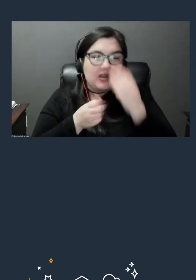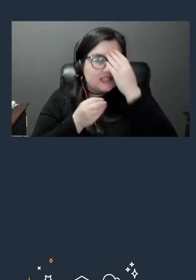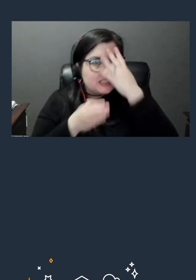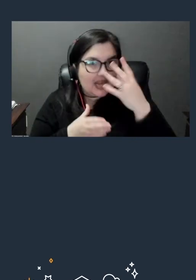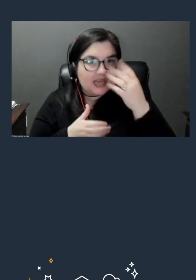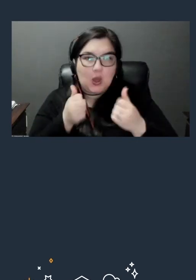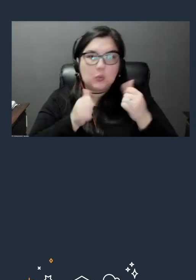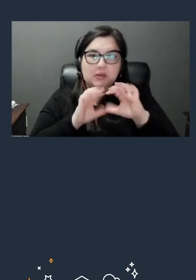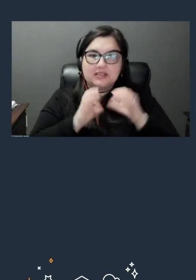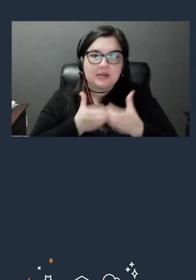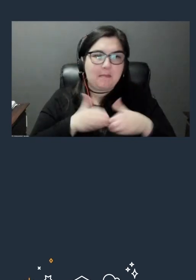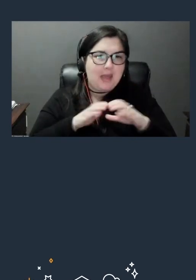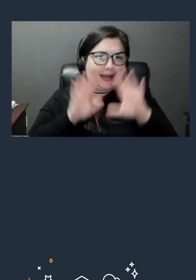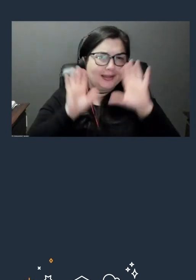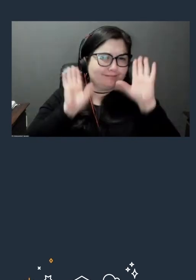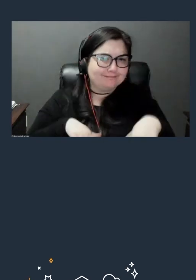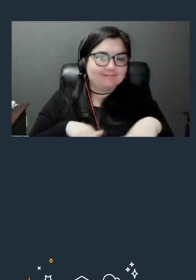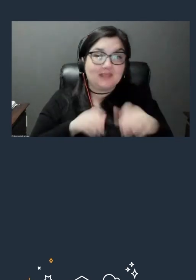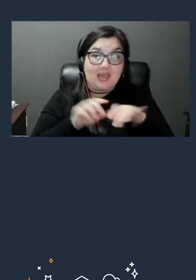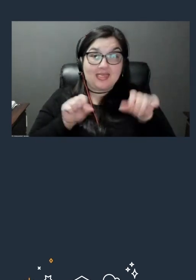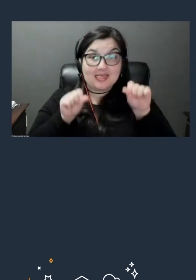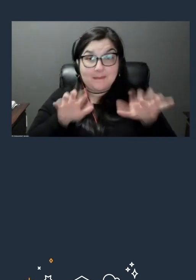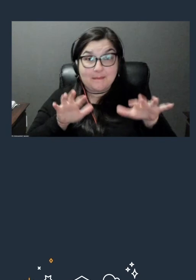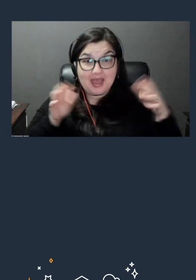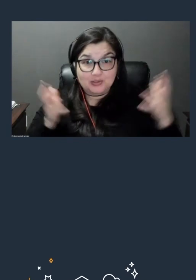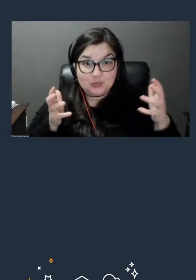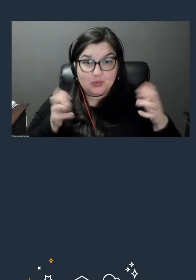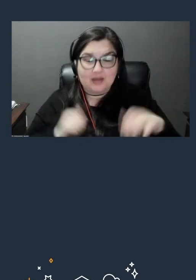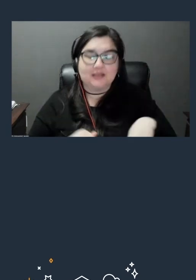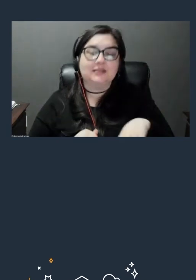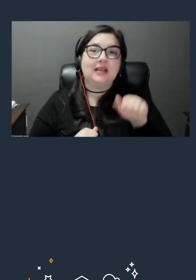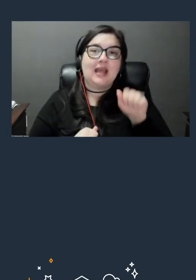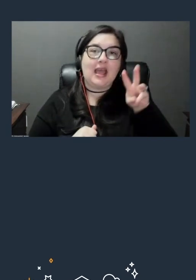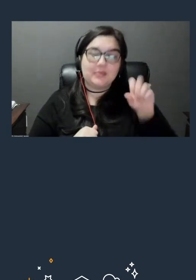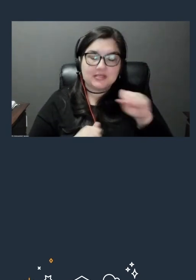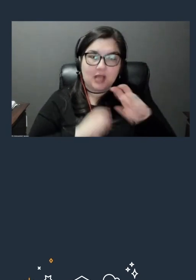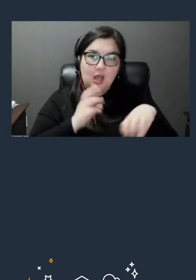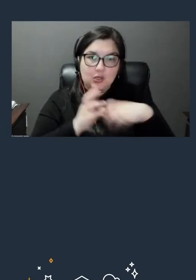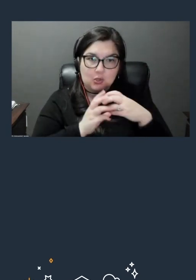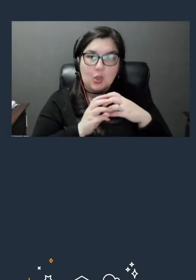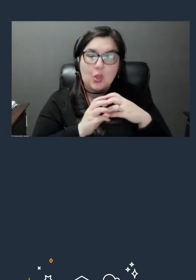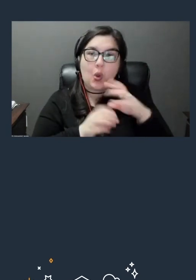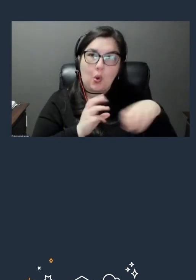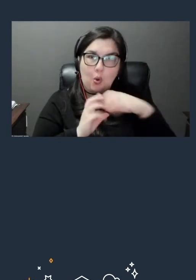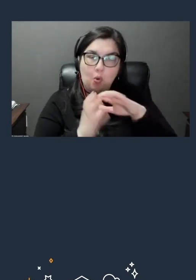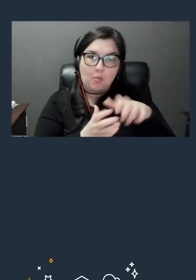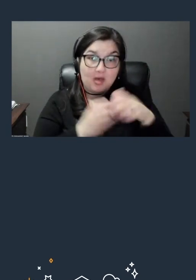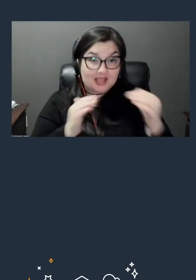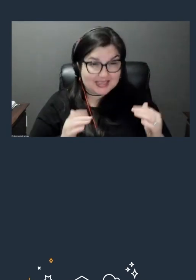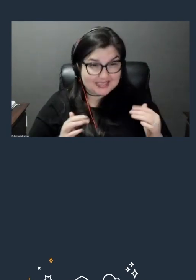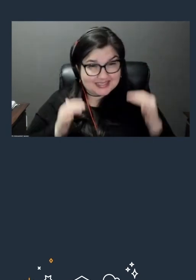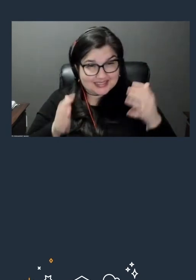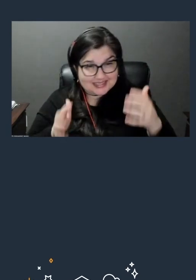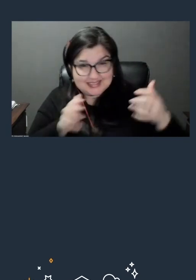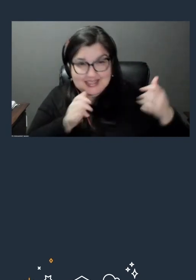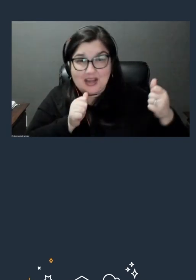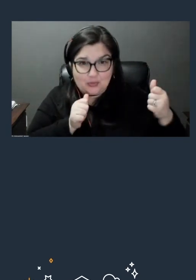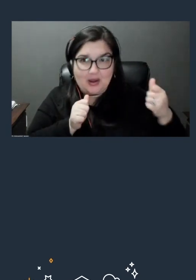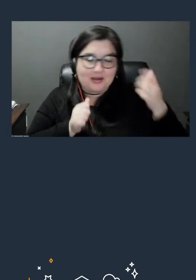And the magic being, Amazon Global Accelerator, which does the routing smart under the hood. So basically, the application